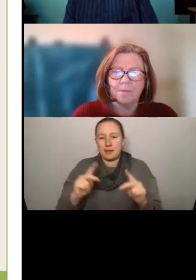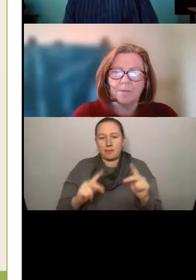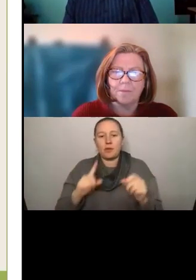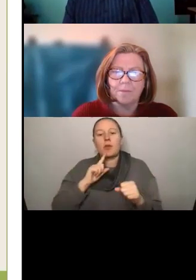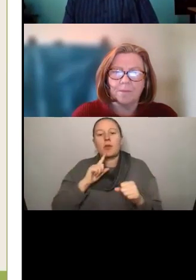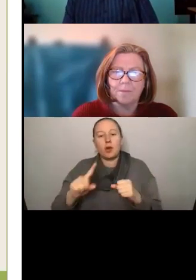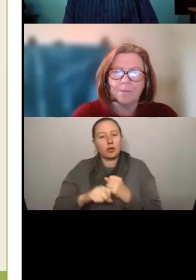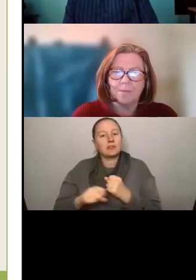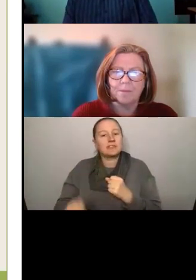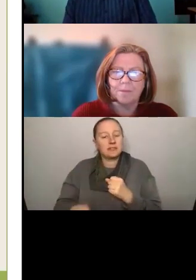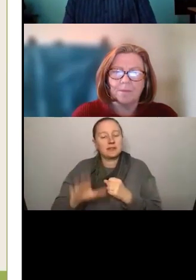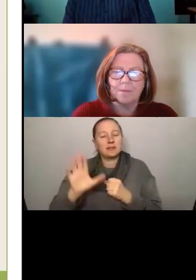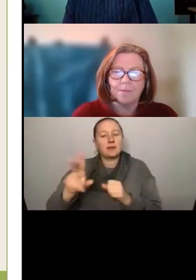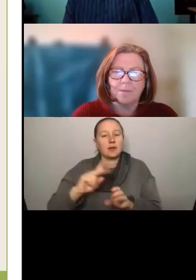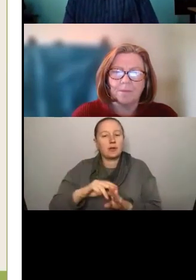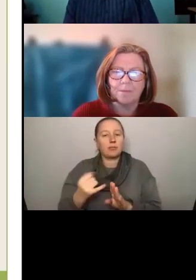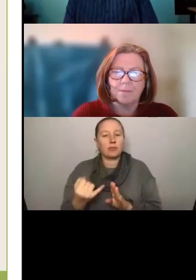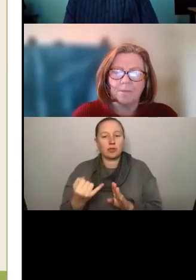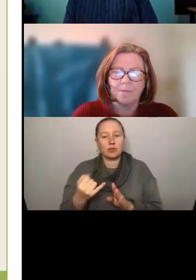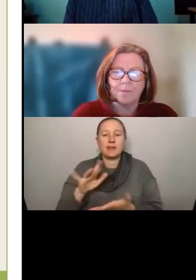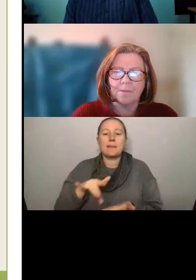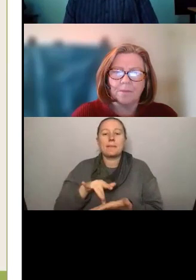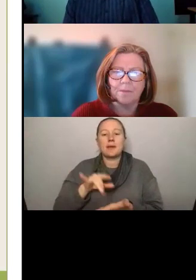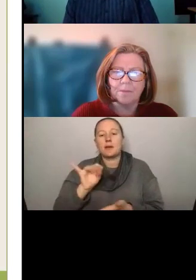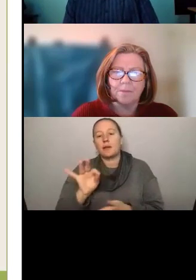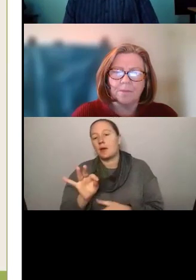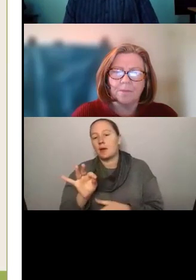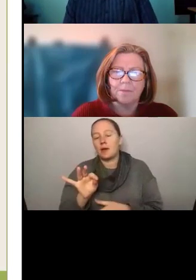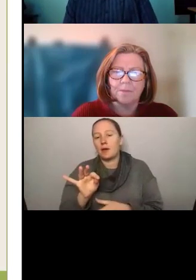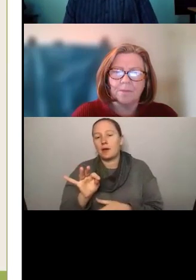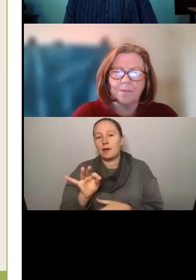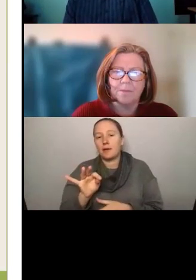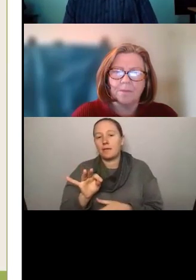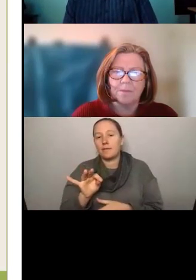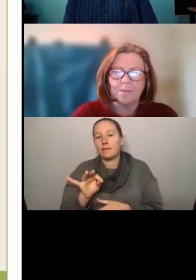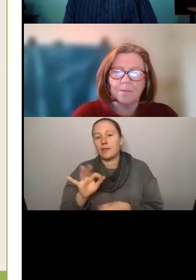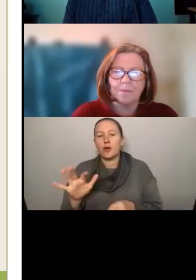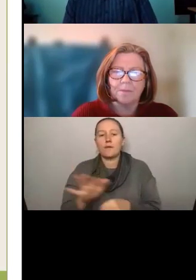their projects in the middle of their whole award period, their grant period.